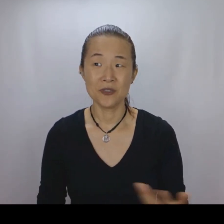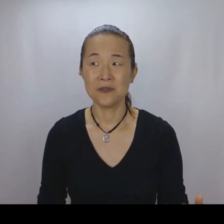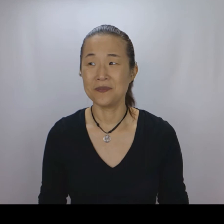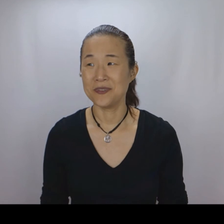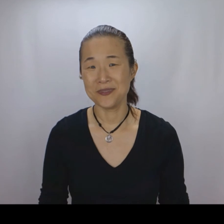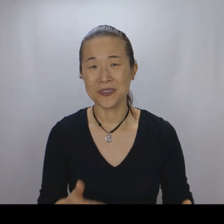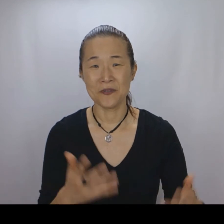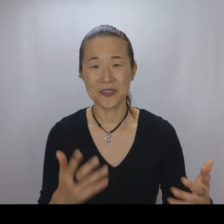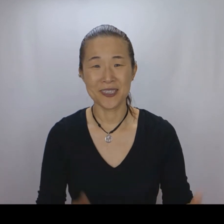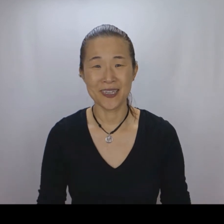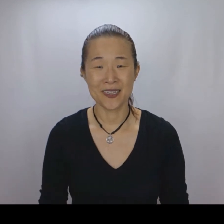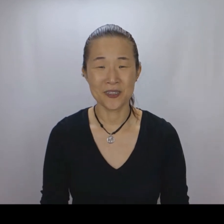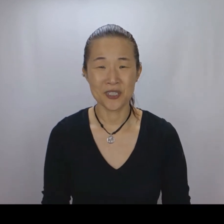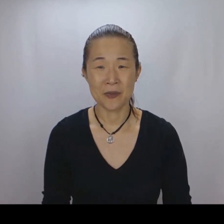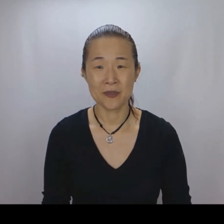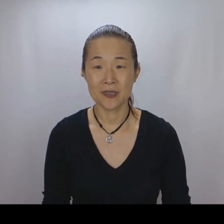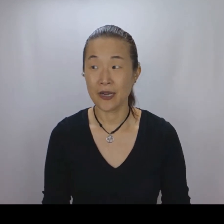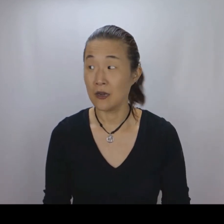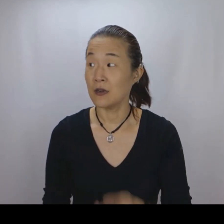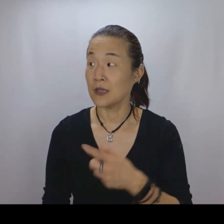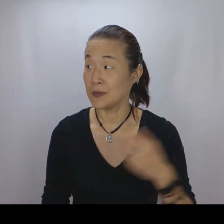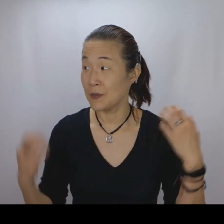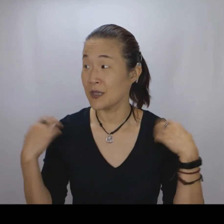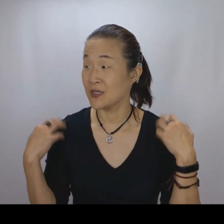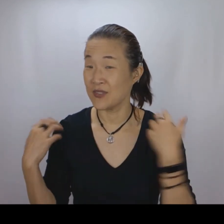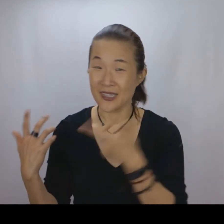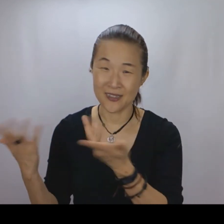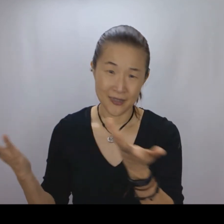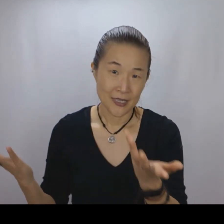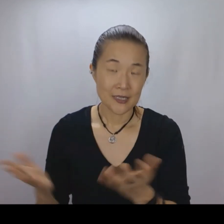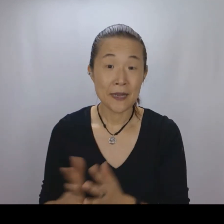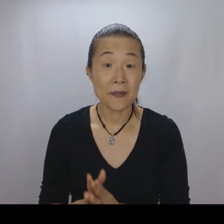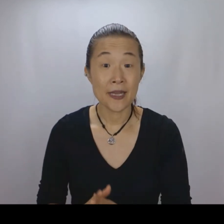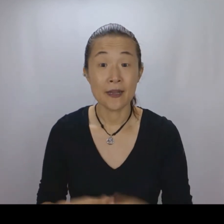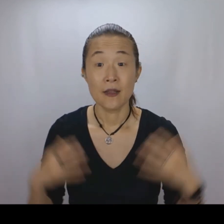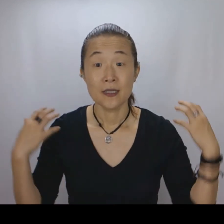but you, you know, if you're sitting at the lunch table means by, "Oh that's my boss over there," same thing.